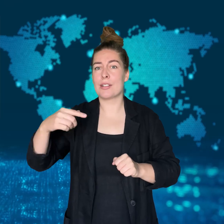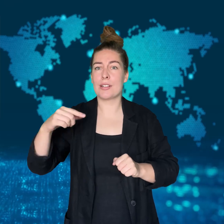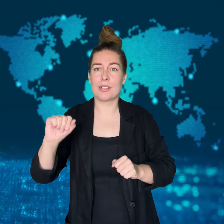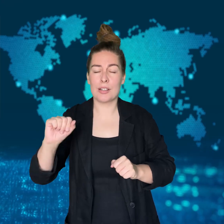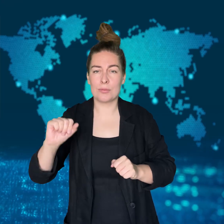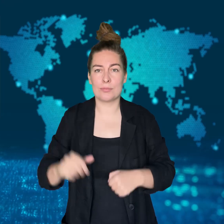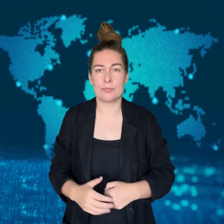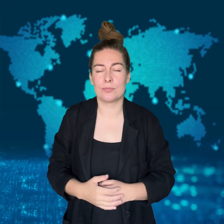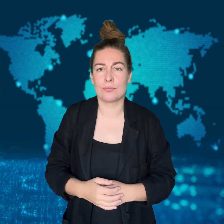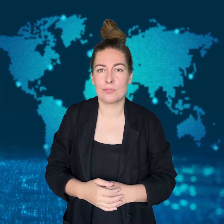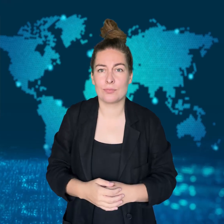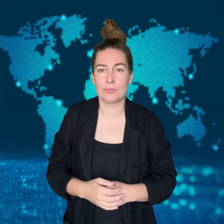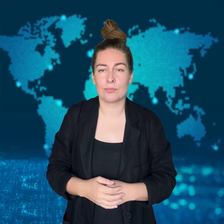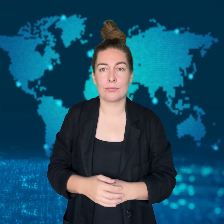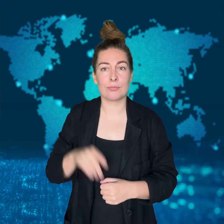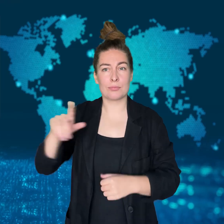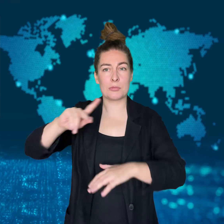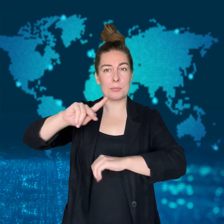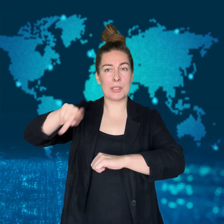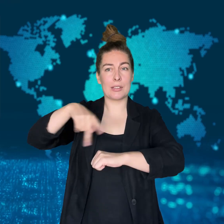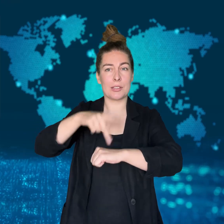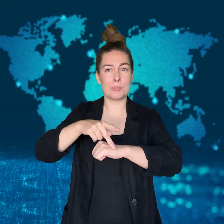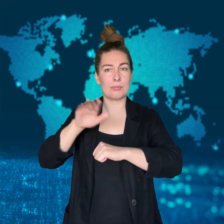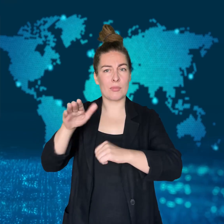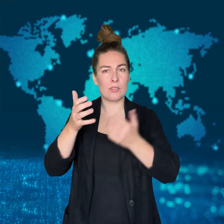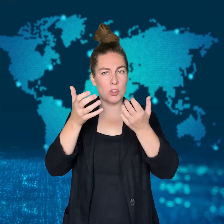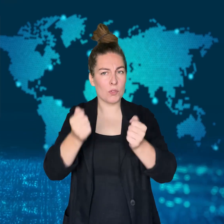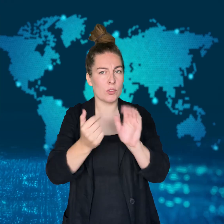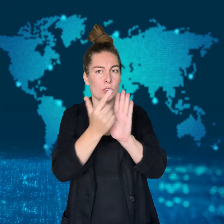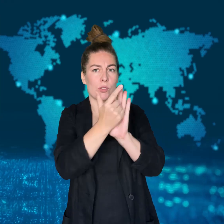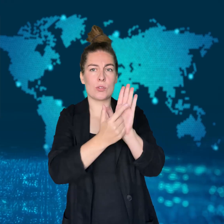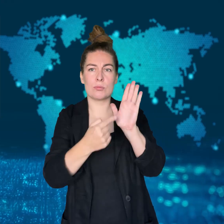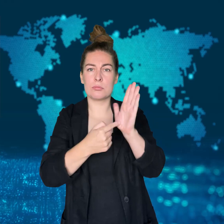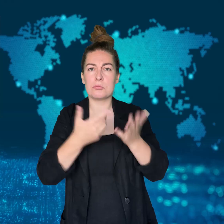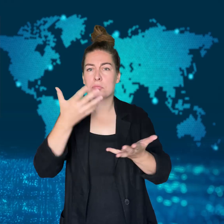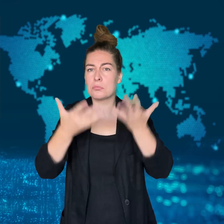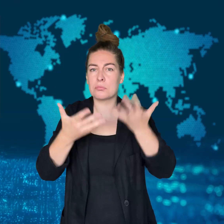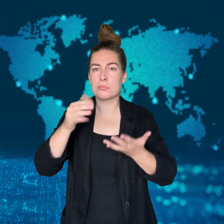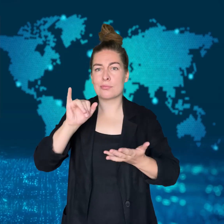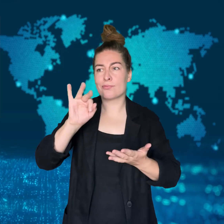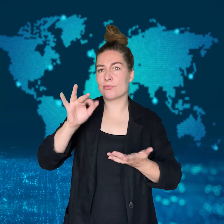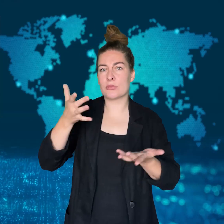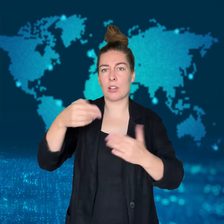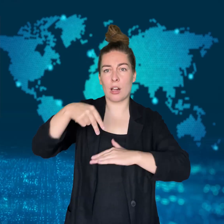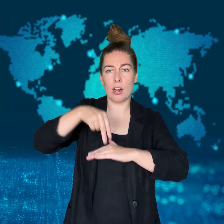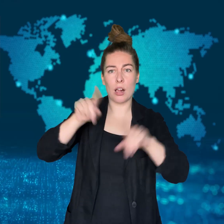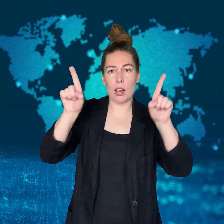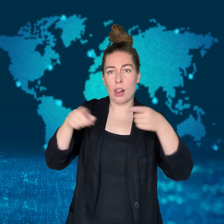The Philippines has a law prohibiting "indecent, immoral plays, scenes,